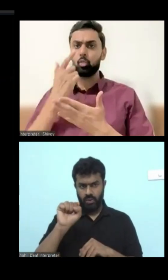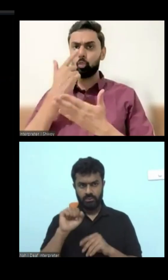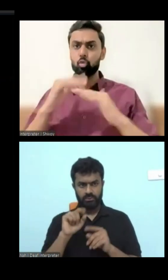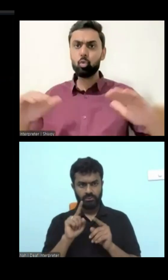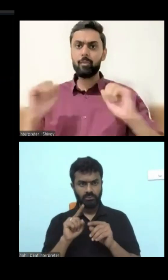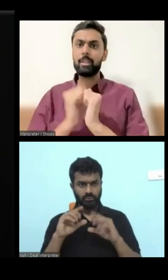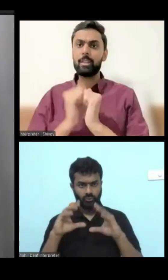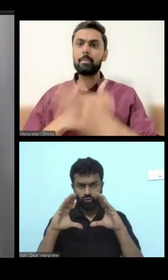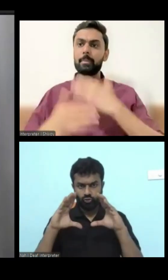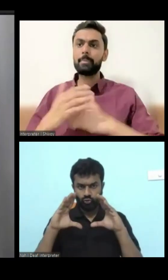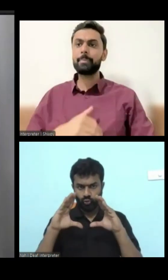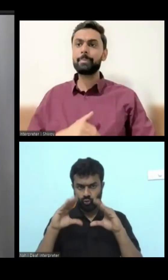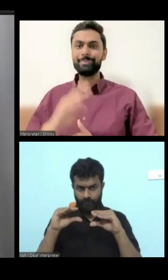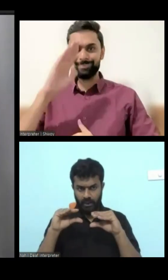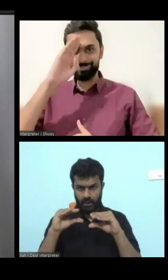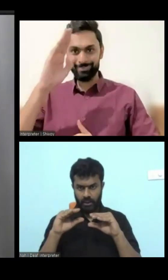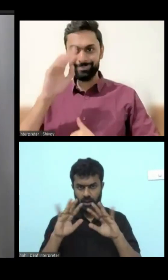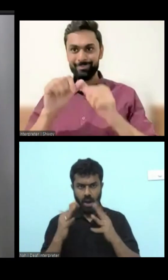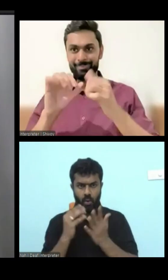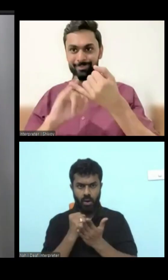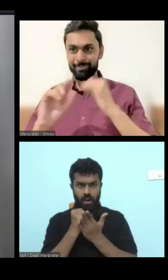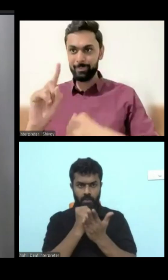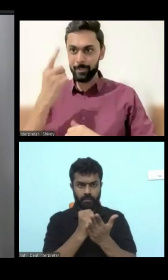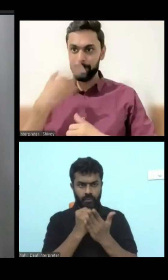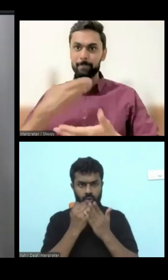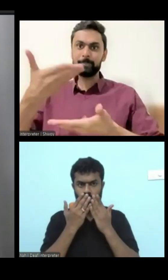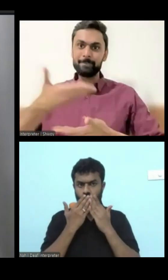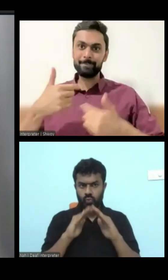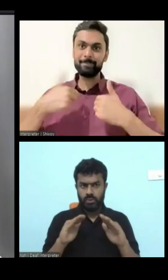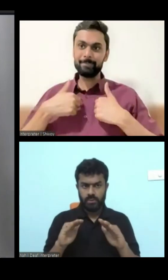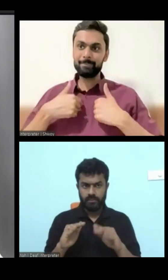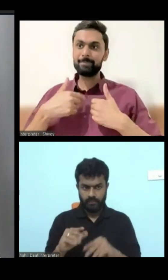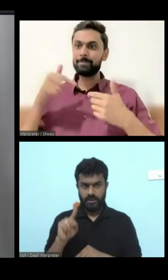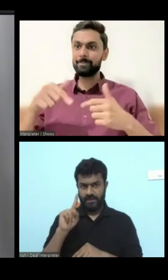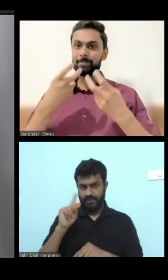Hi Ashutosh, thank you first of all for inviting me to be a part of this panel, and I really